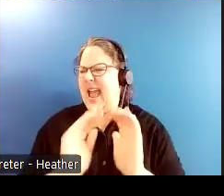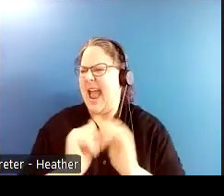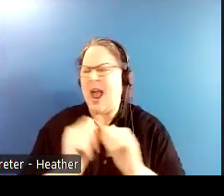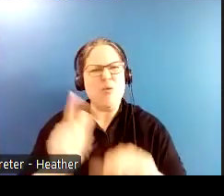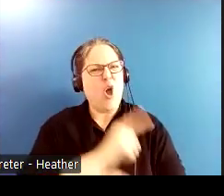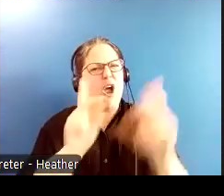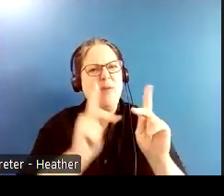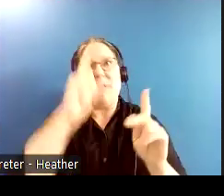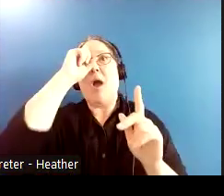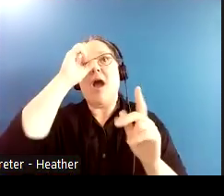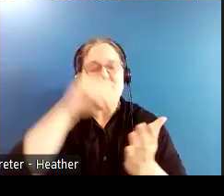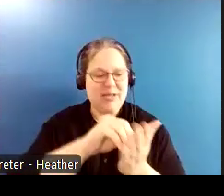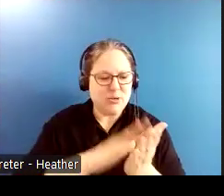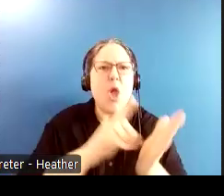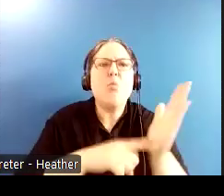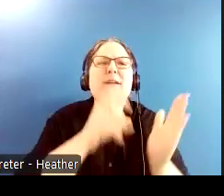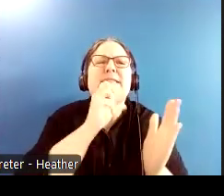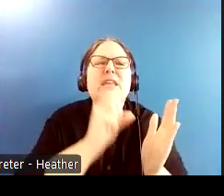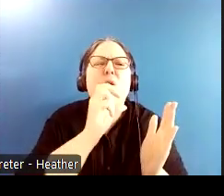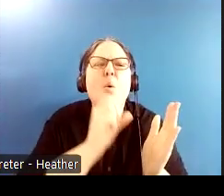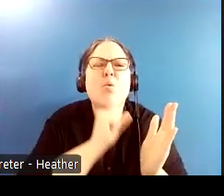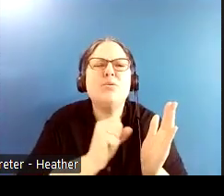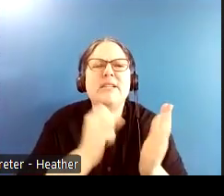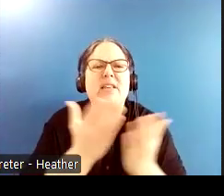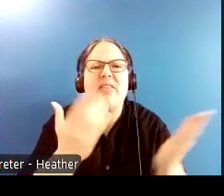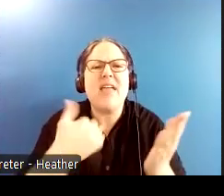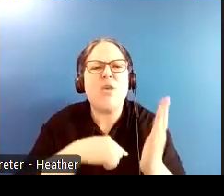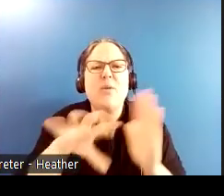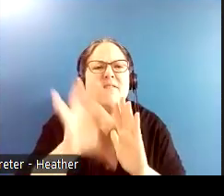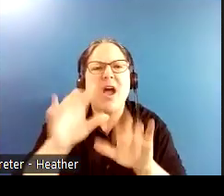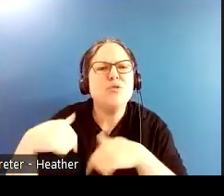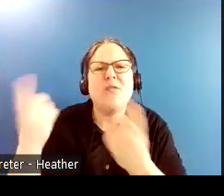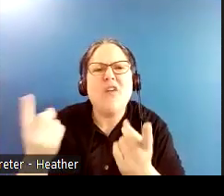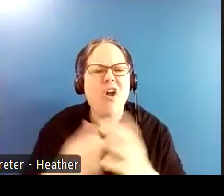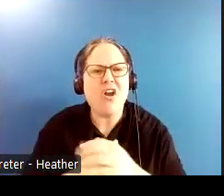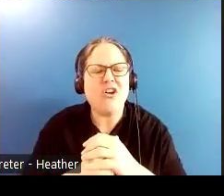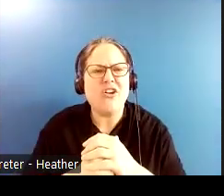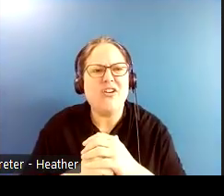What's the oldest mathematical object that we've discovered so far? Here you have a picture of it.